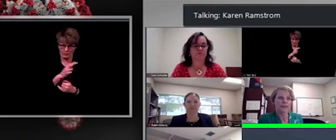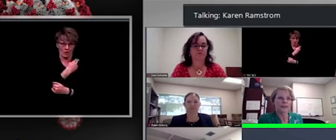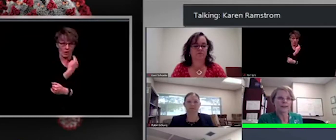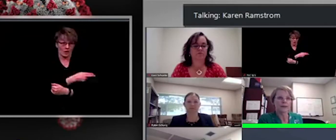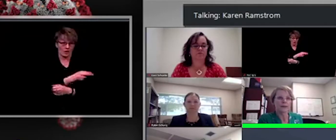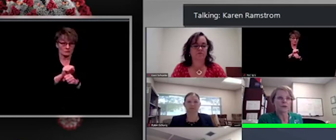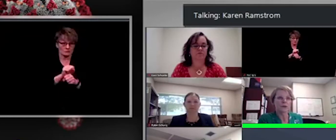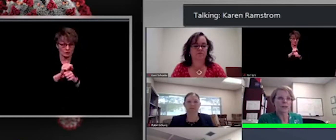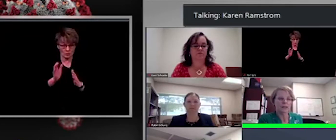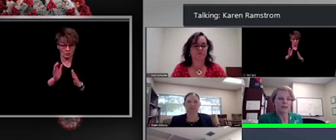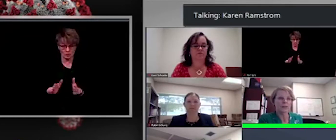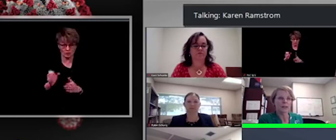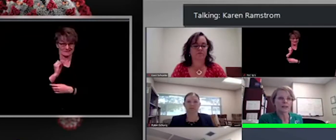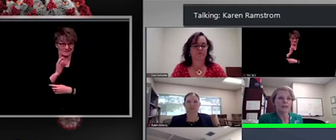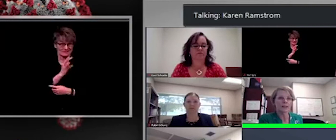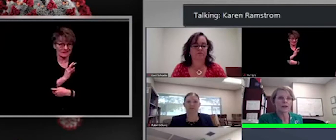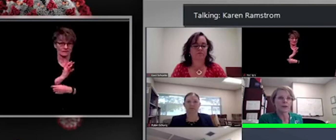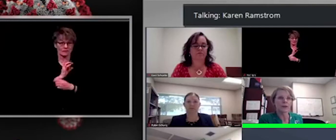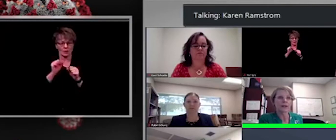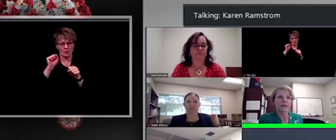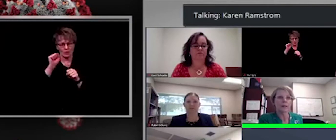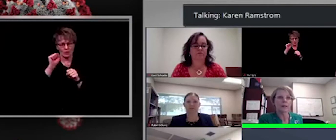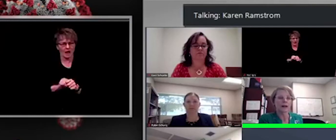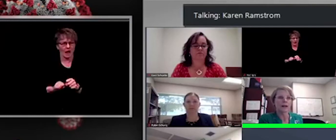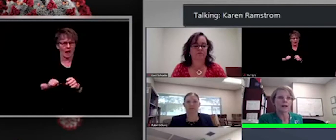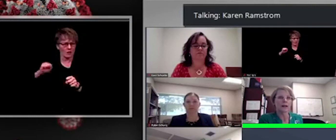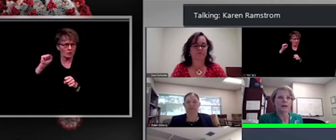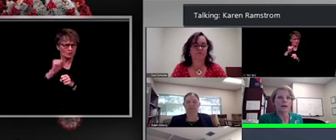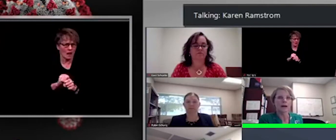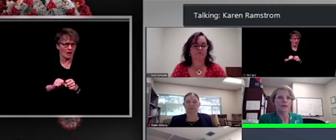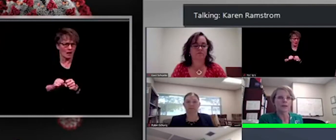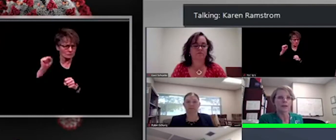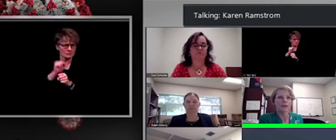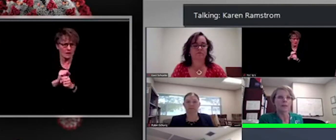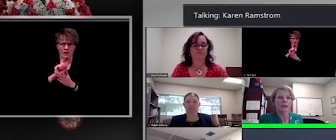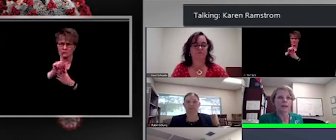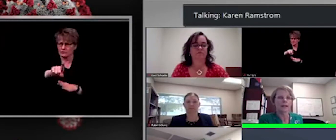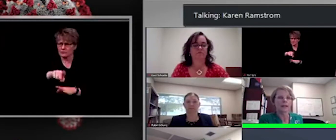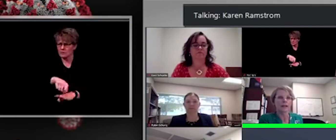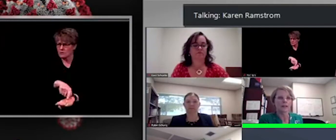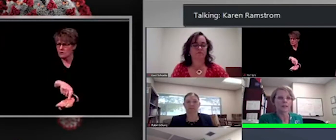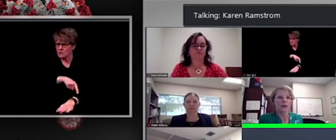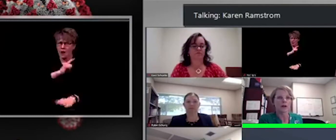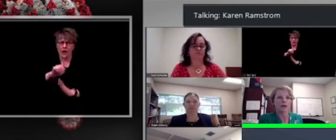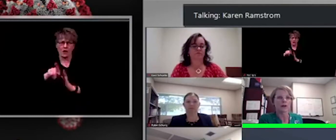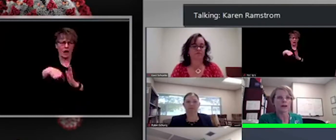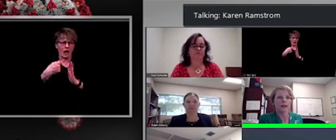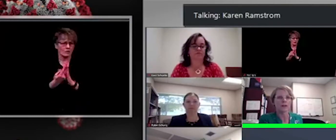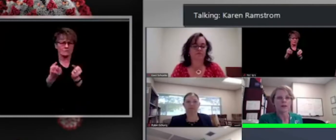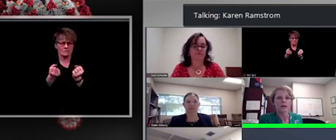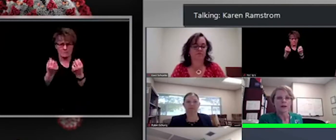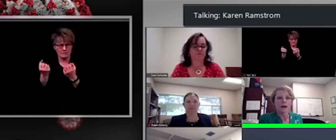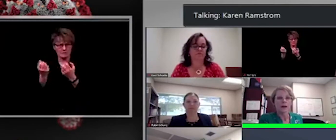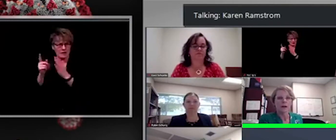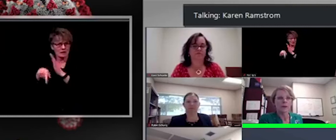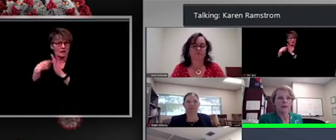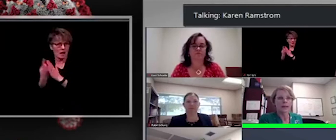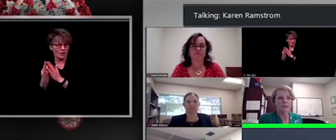shifts. Those kinds of things. I think their planning is paying off right now, but it's